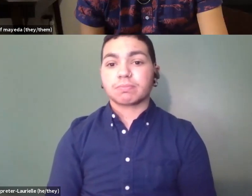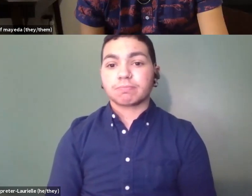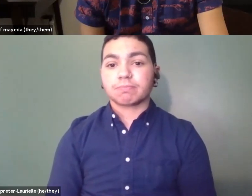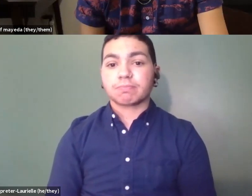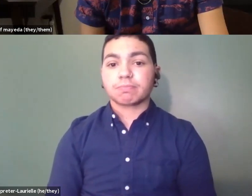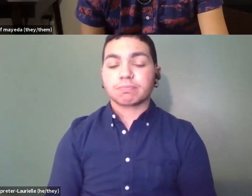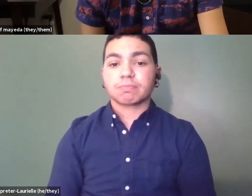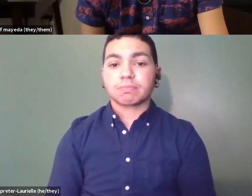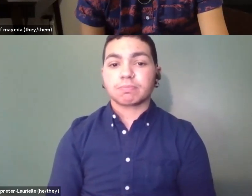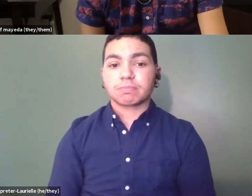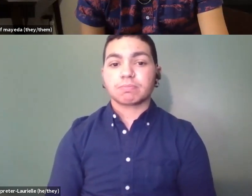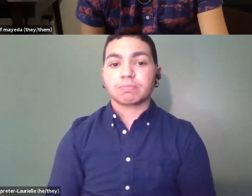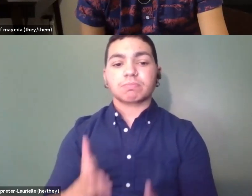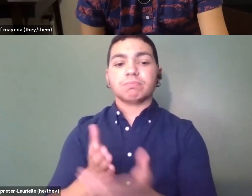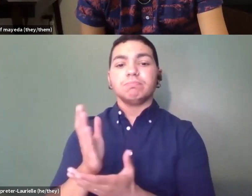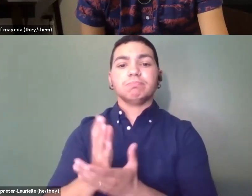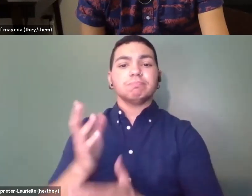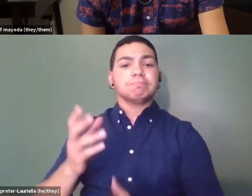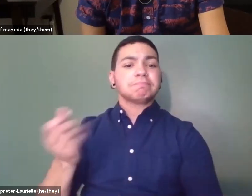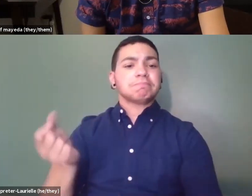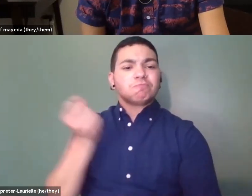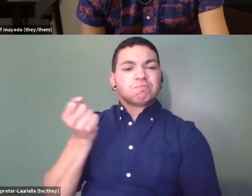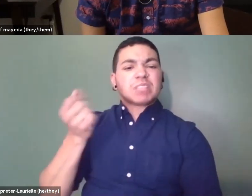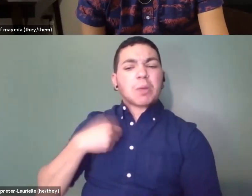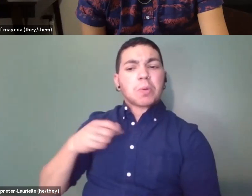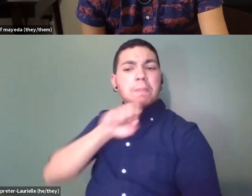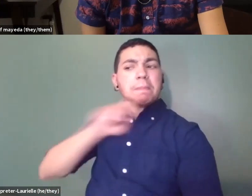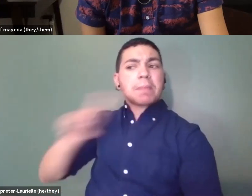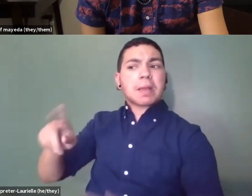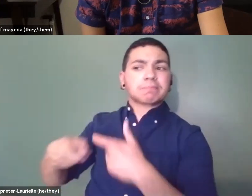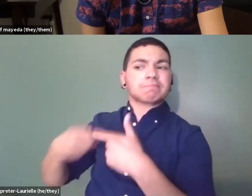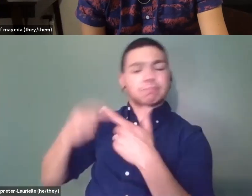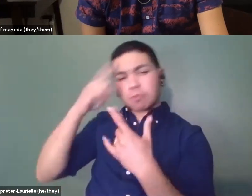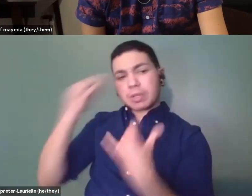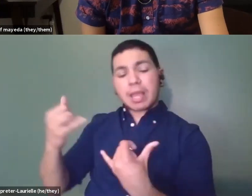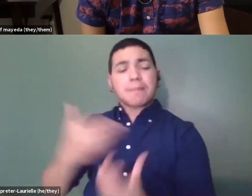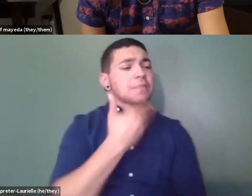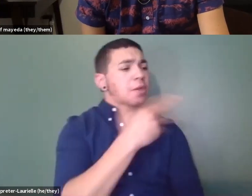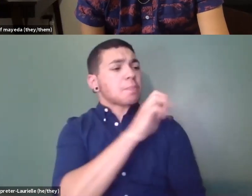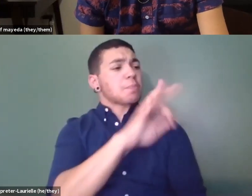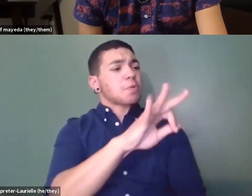experiences than rural LGBTQ Oregonians. Tyler, when you were a junior you were singled out and